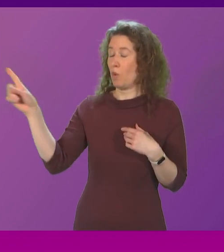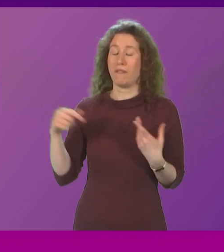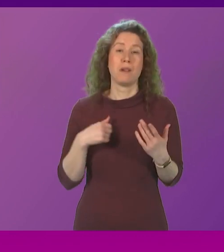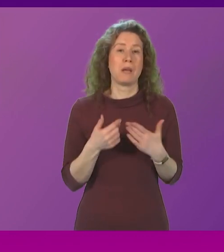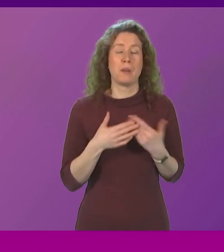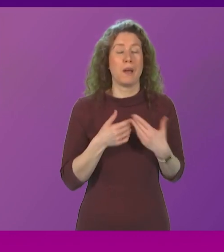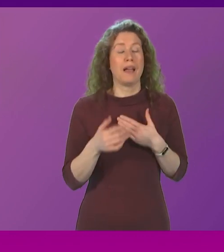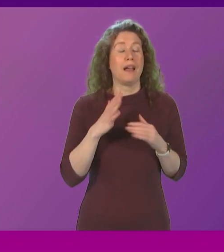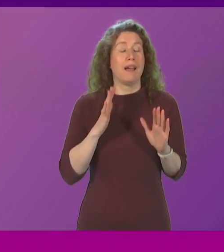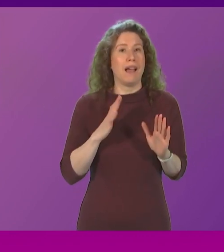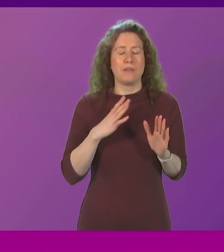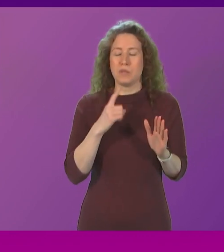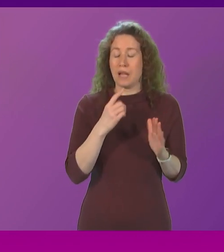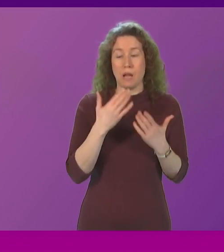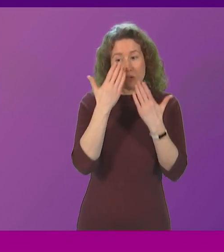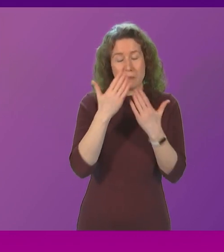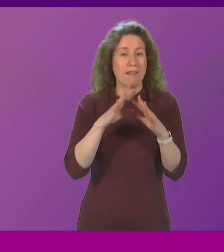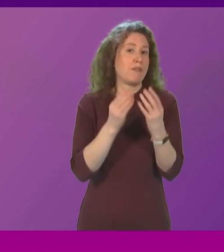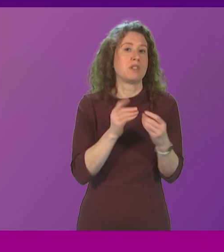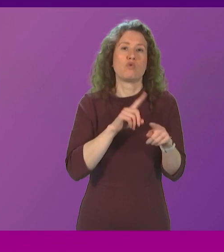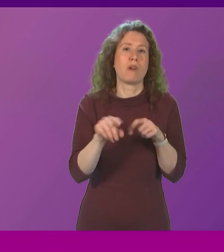I respect everything that you have tried to do, Presiding Officer, but this shower has